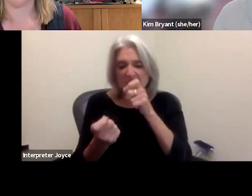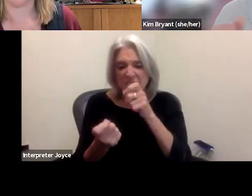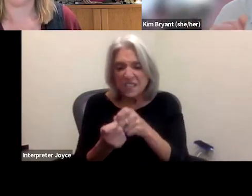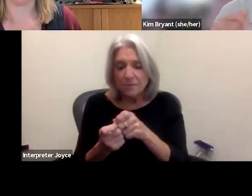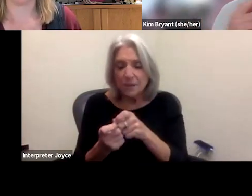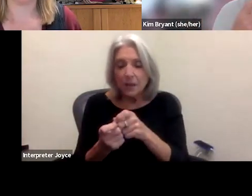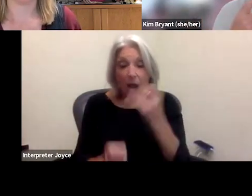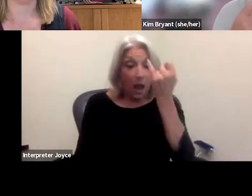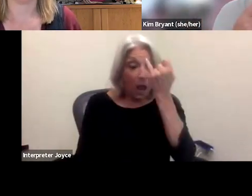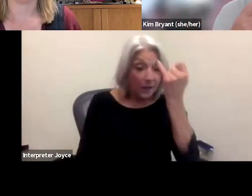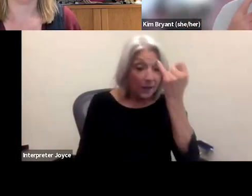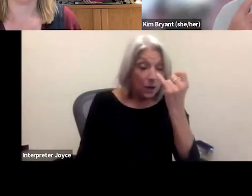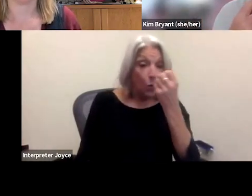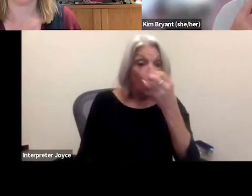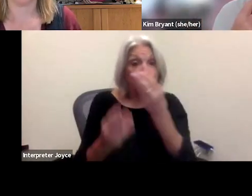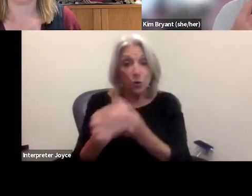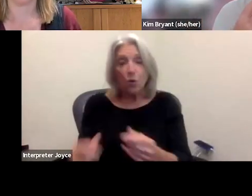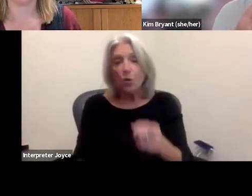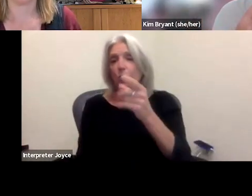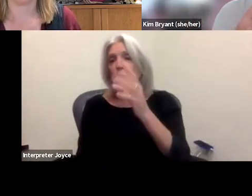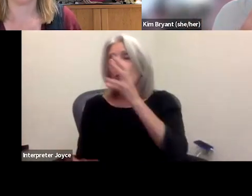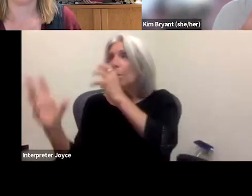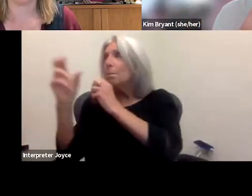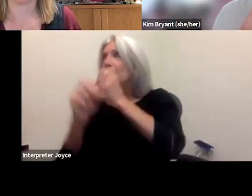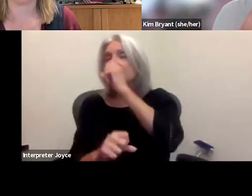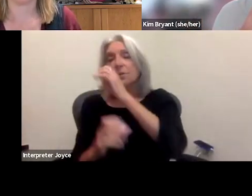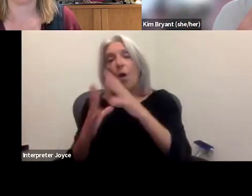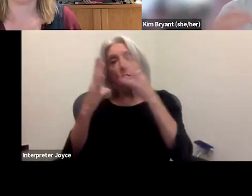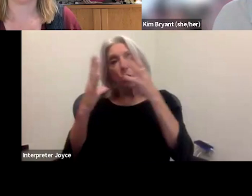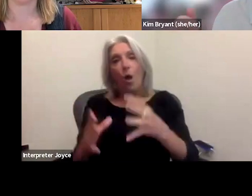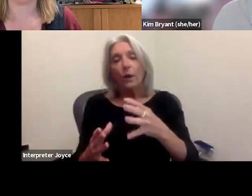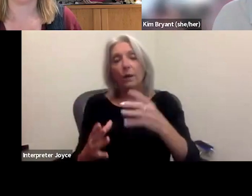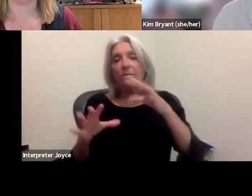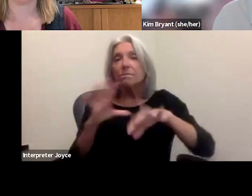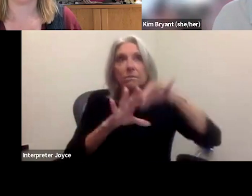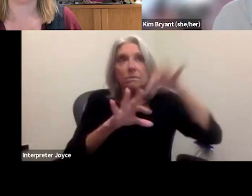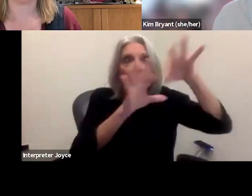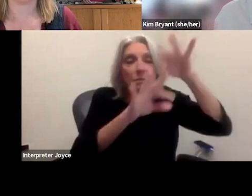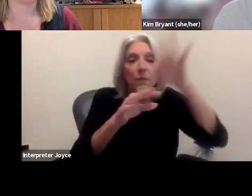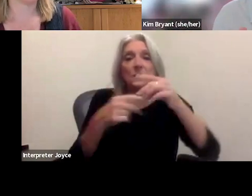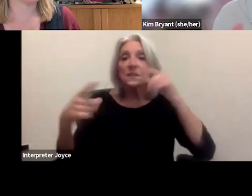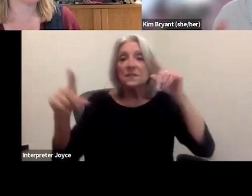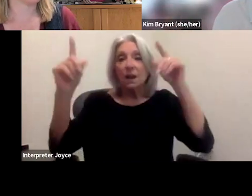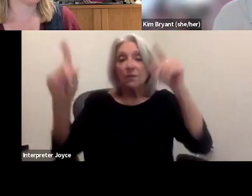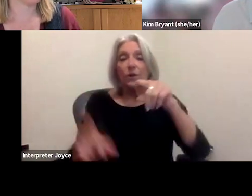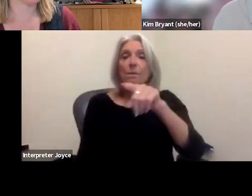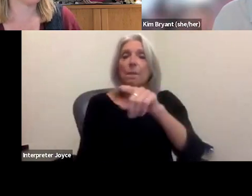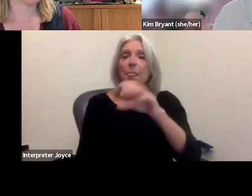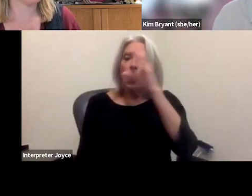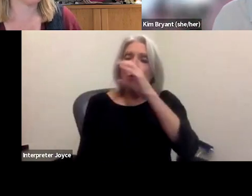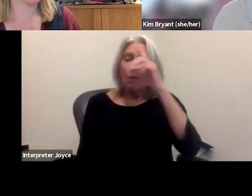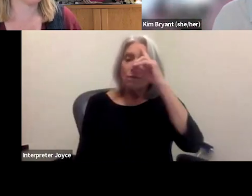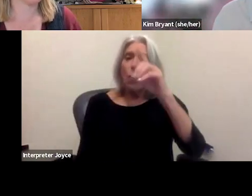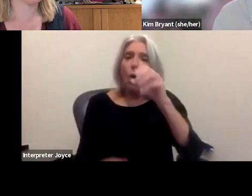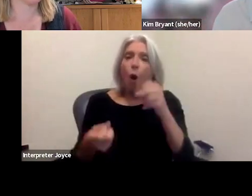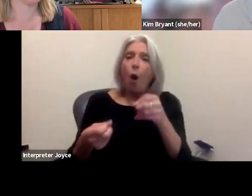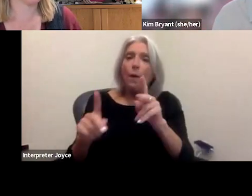you're going to miss out on a ton of other discoveries. Look for opportunities to apply a specific solution,